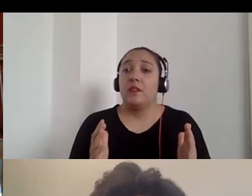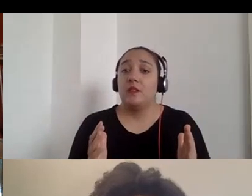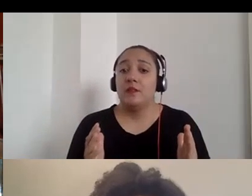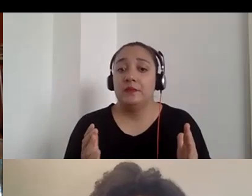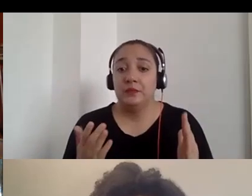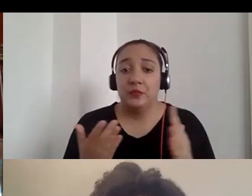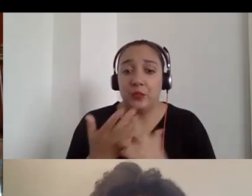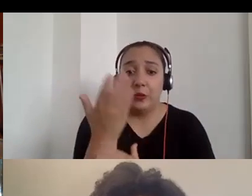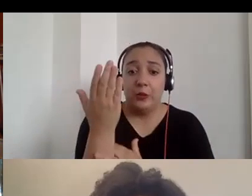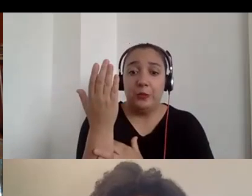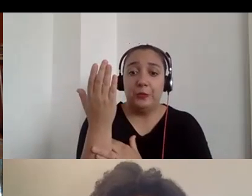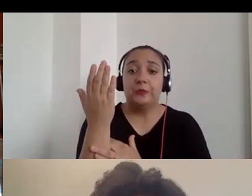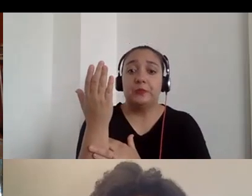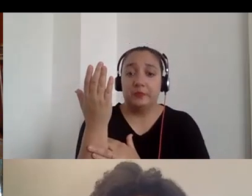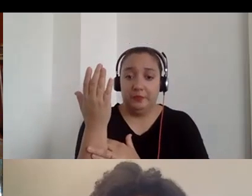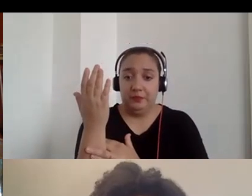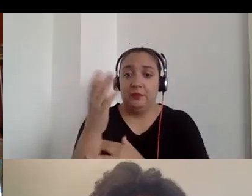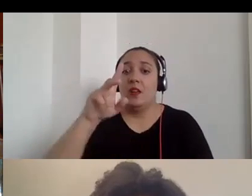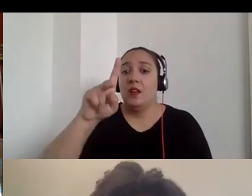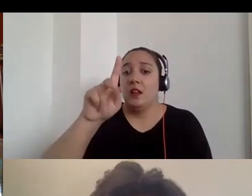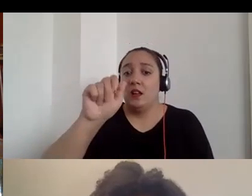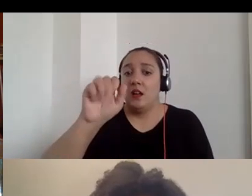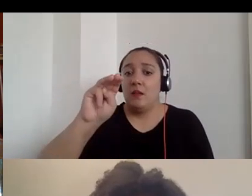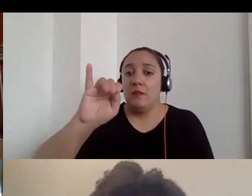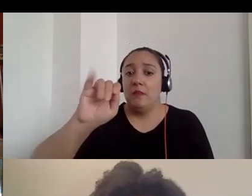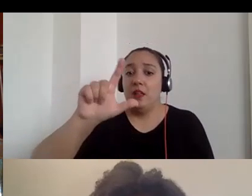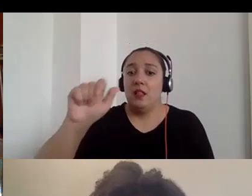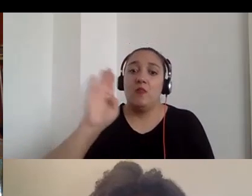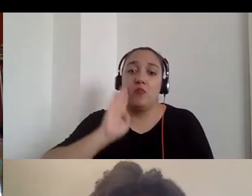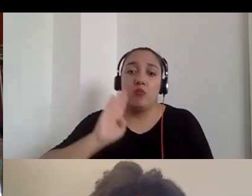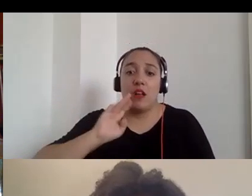Rennie Harris Pure movement and then I am a scholar and educator.